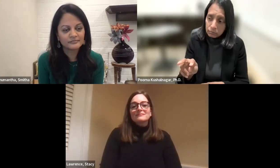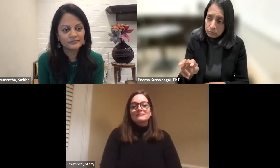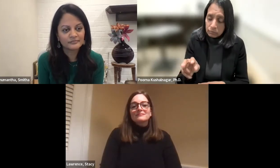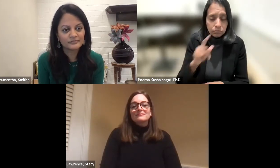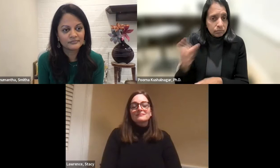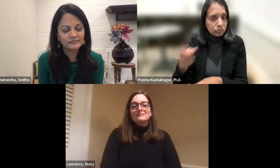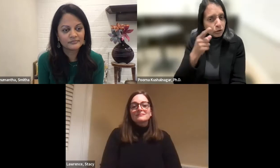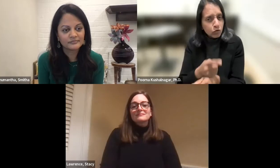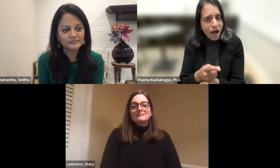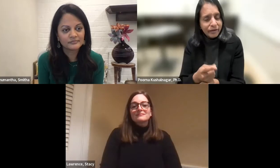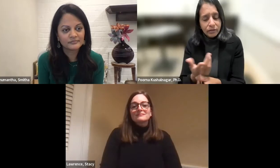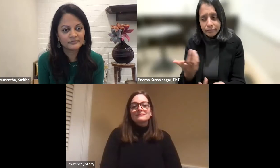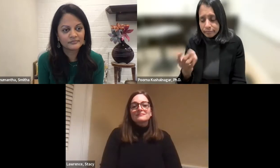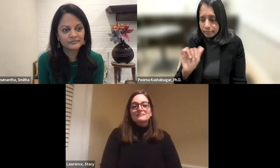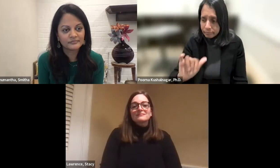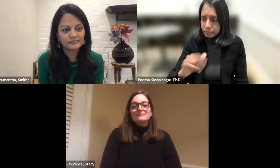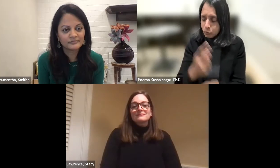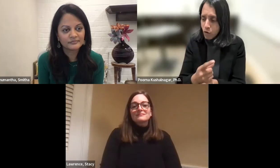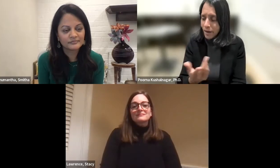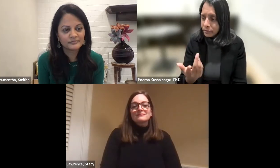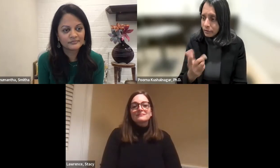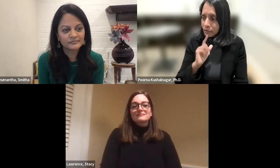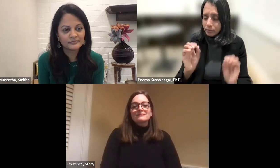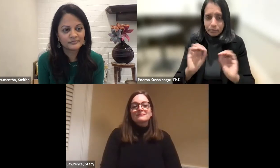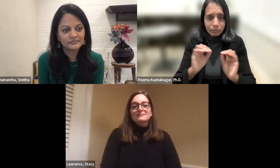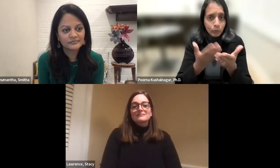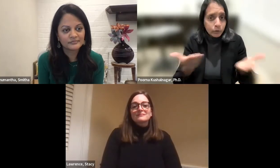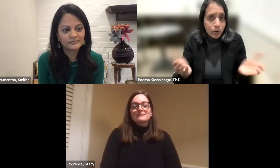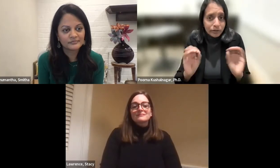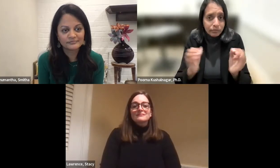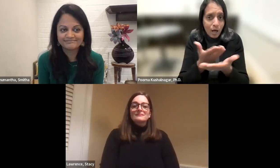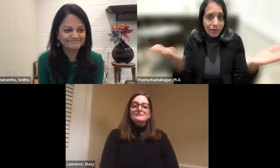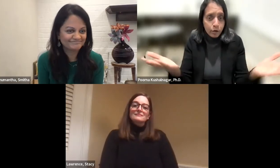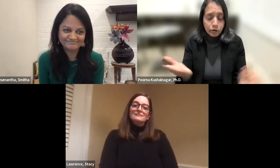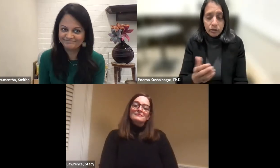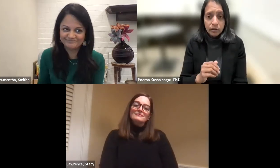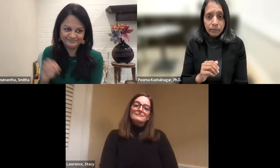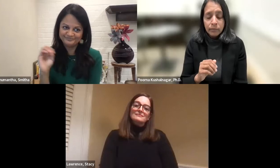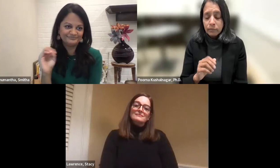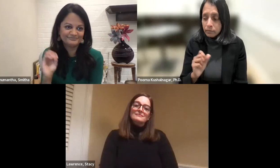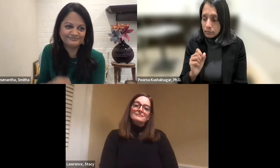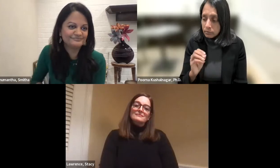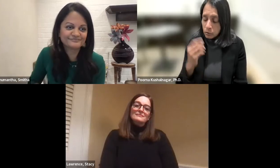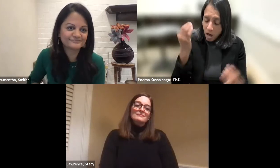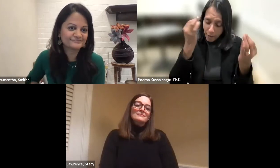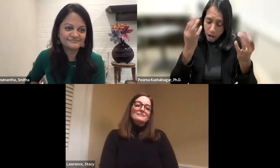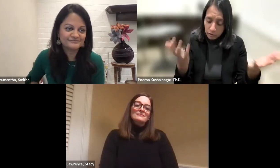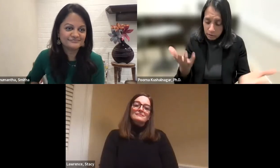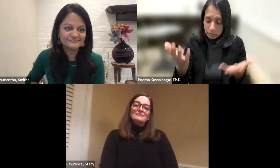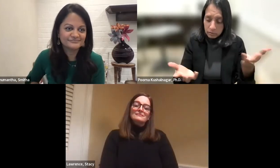so I listened, and I realized this person was right. There is no support. There are no resources available out there,